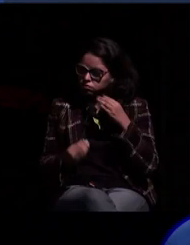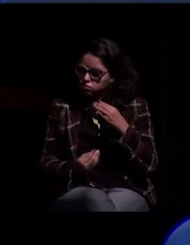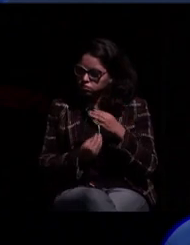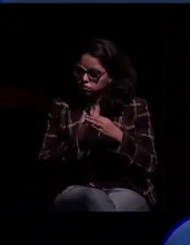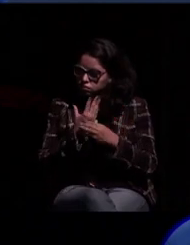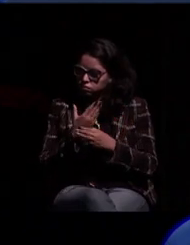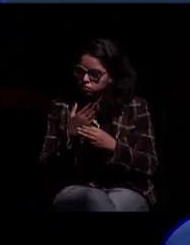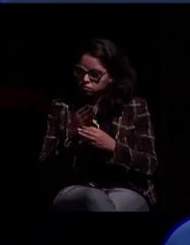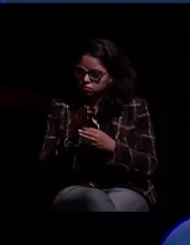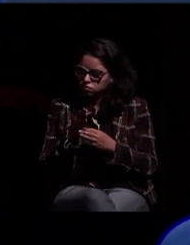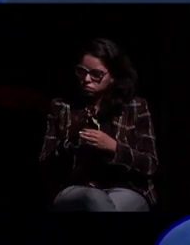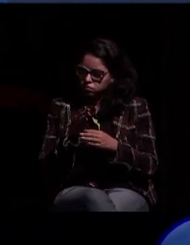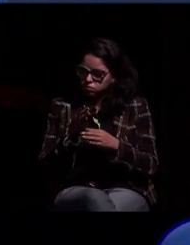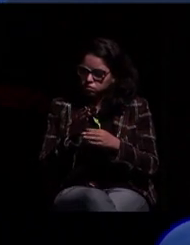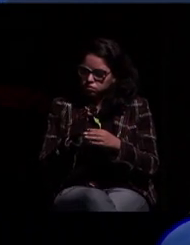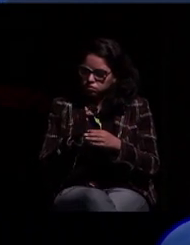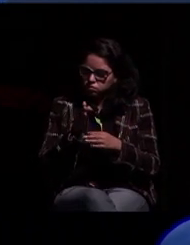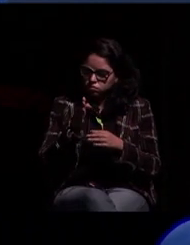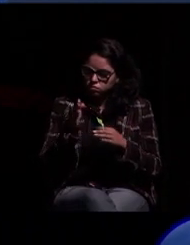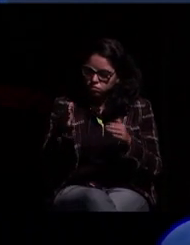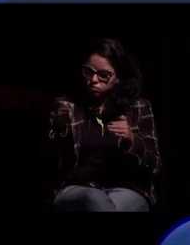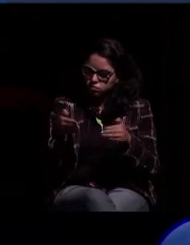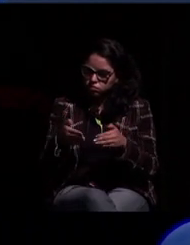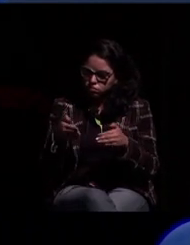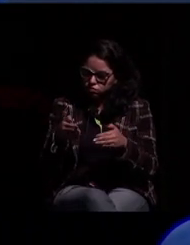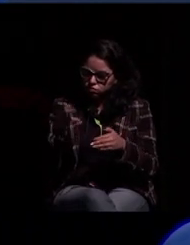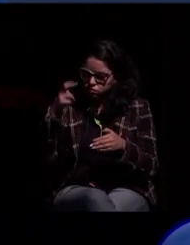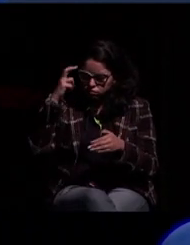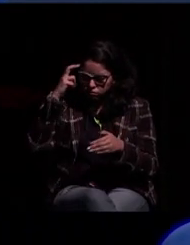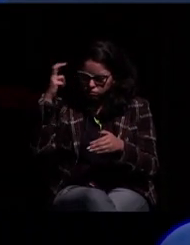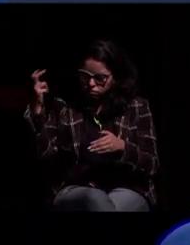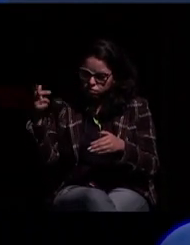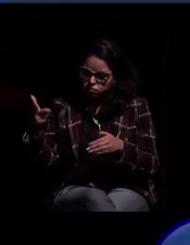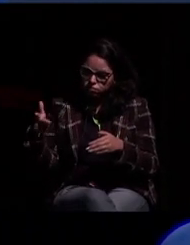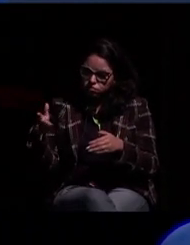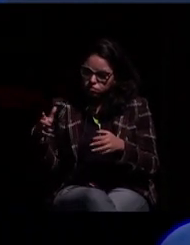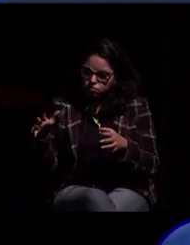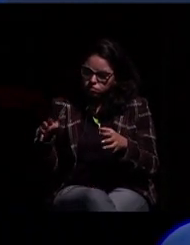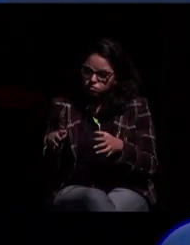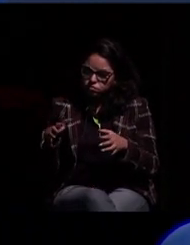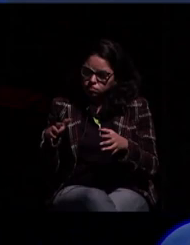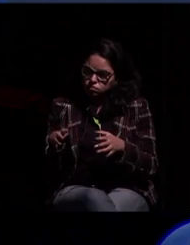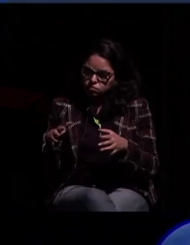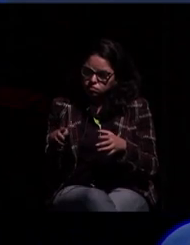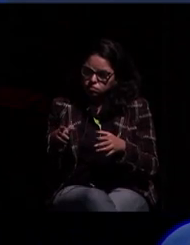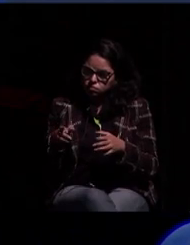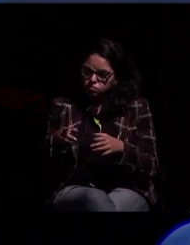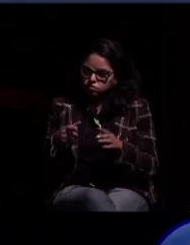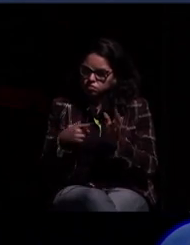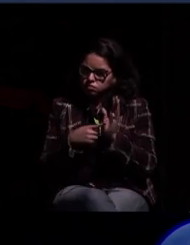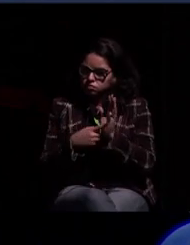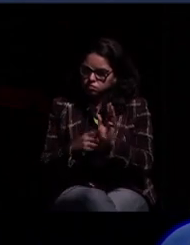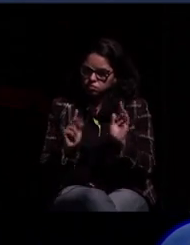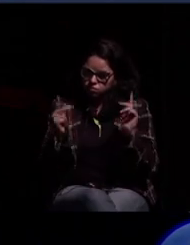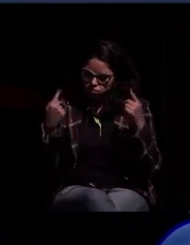that don’t have an impact on working conditions so as to humanize the tourist activity.